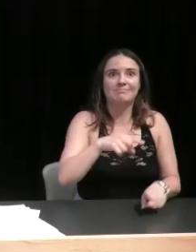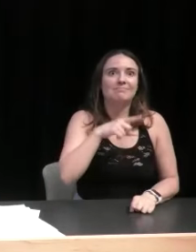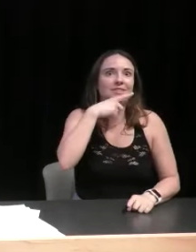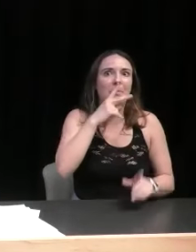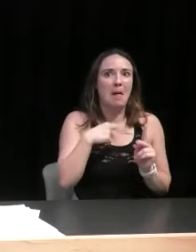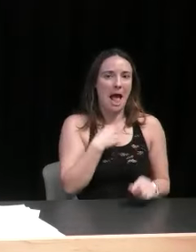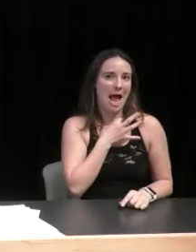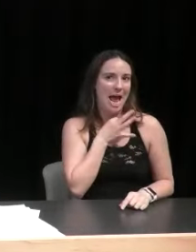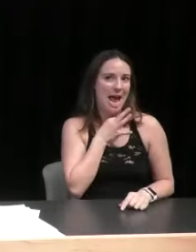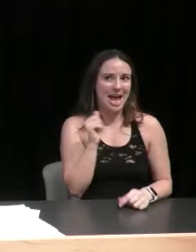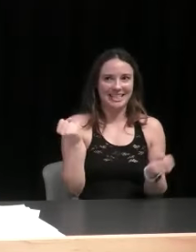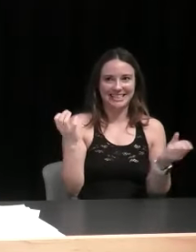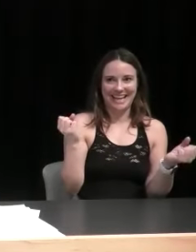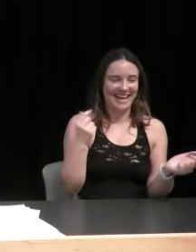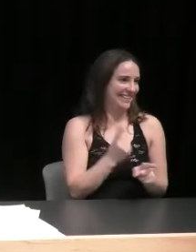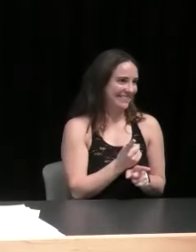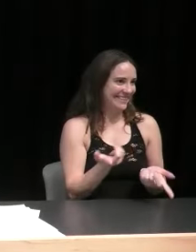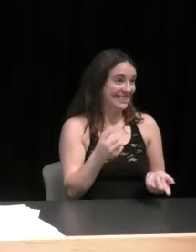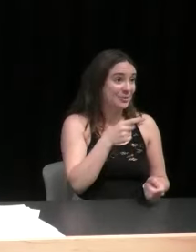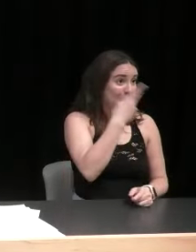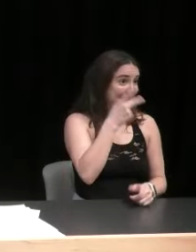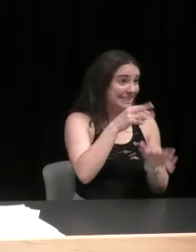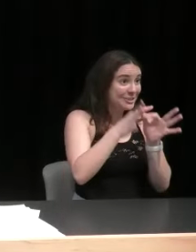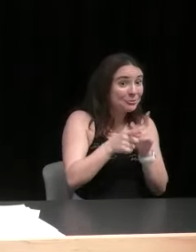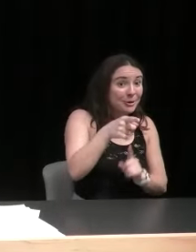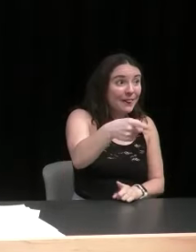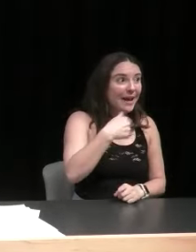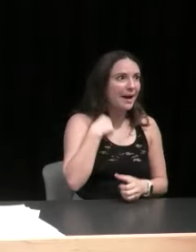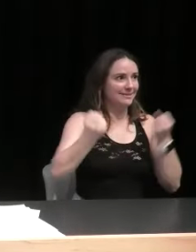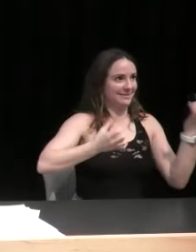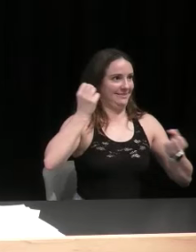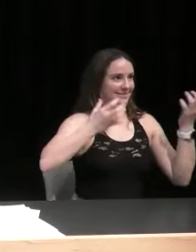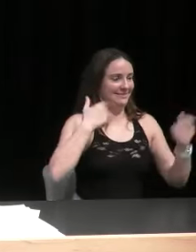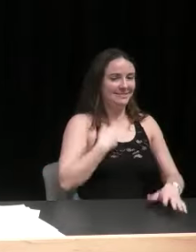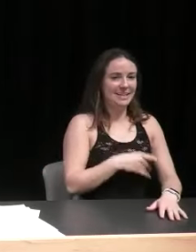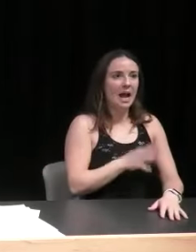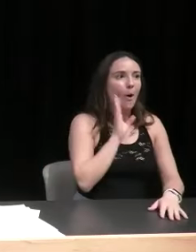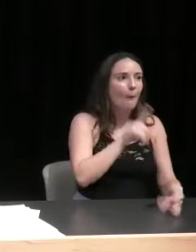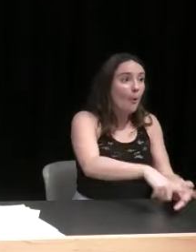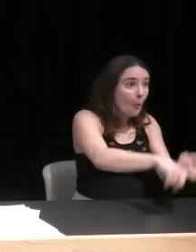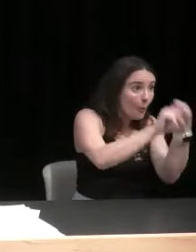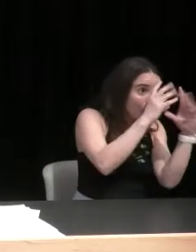during meetings often in hearing people will be like curious about signs so they'll watch